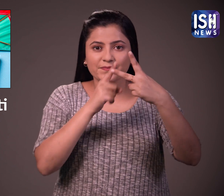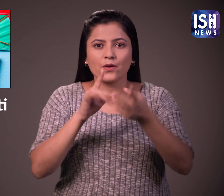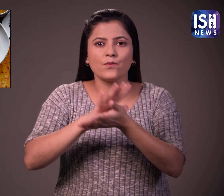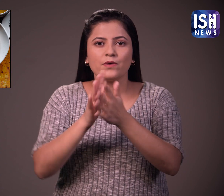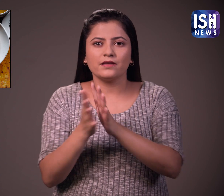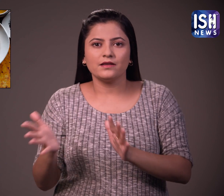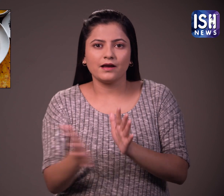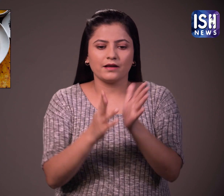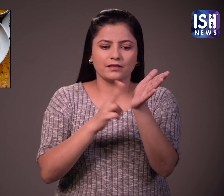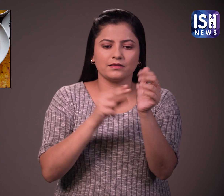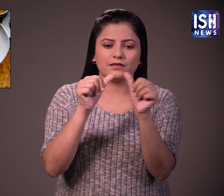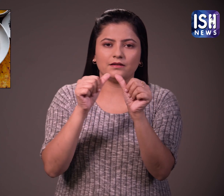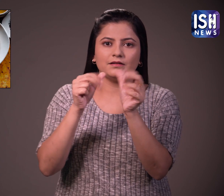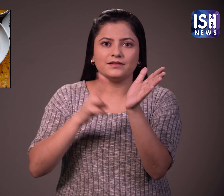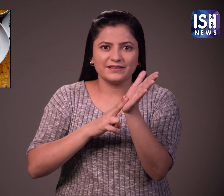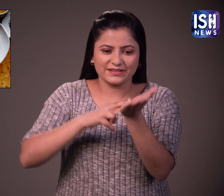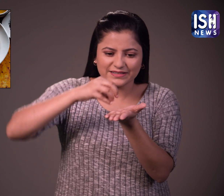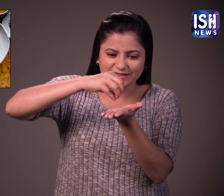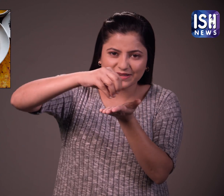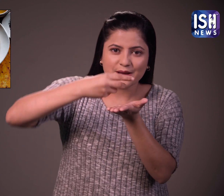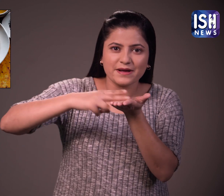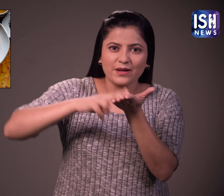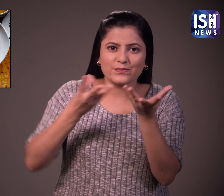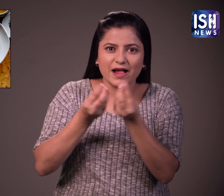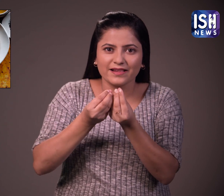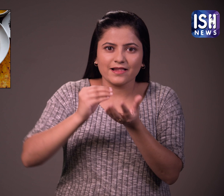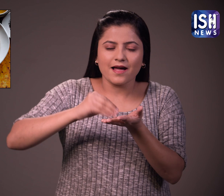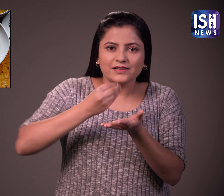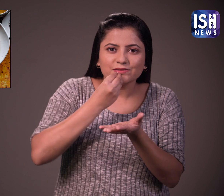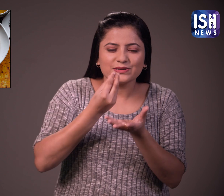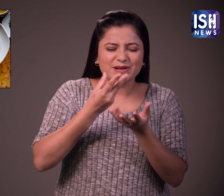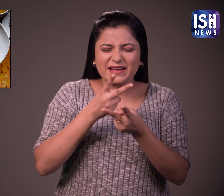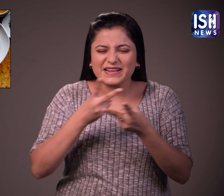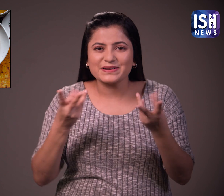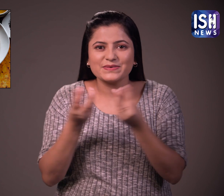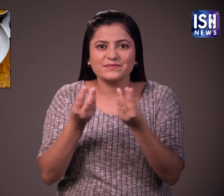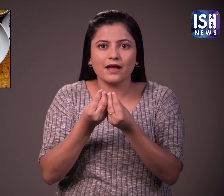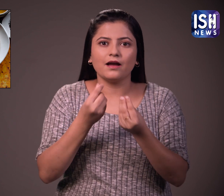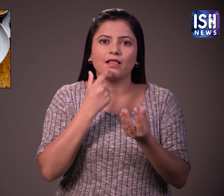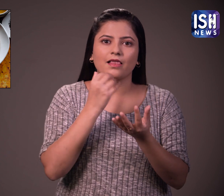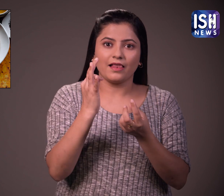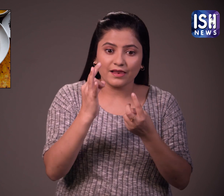We also sprinkle them on top of naan and kulchas.